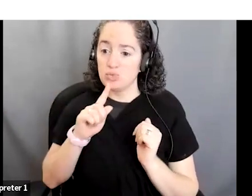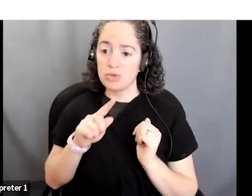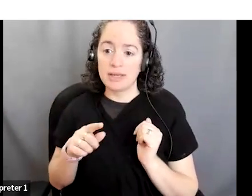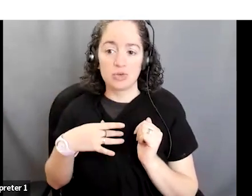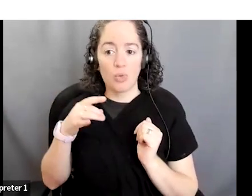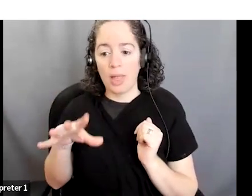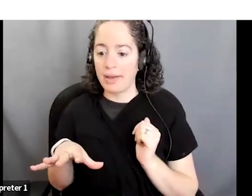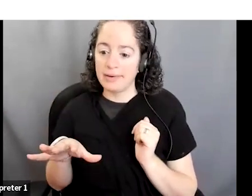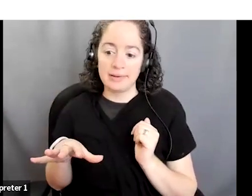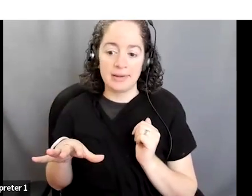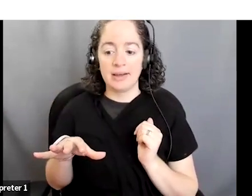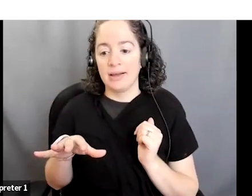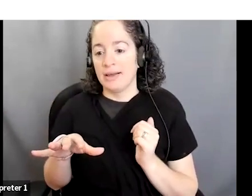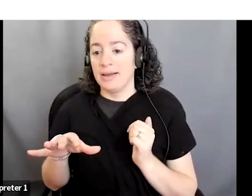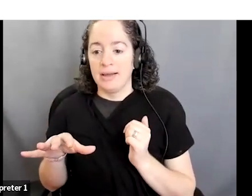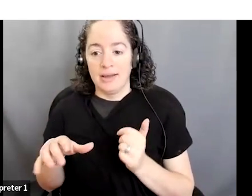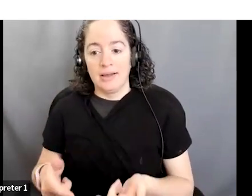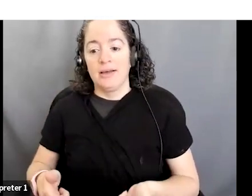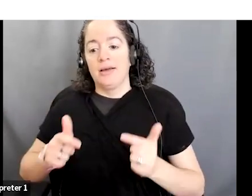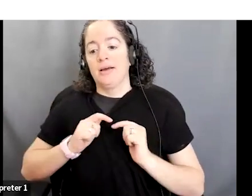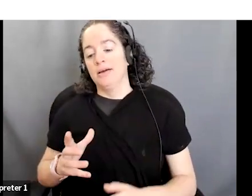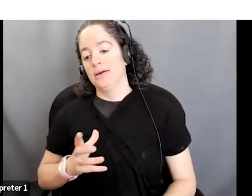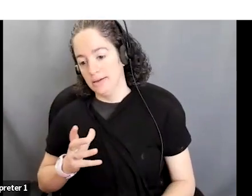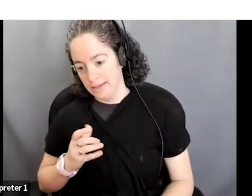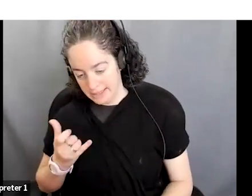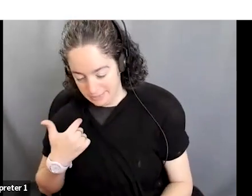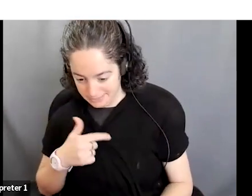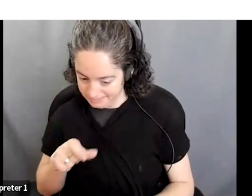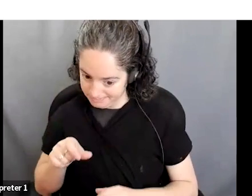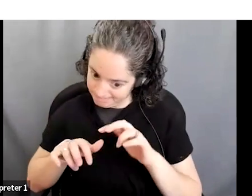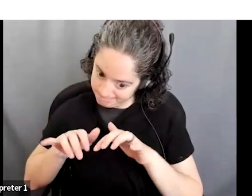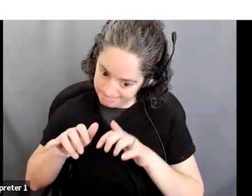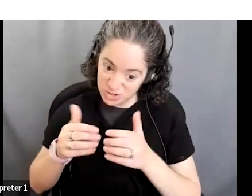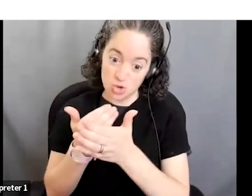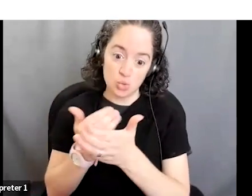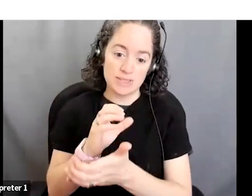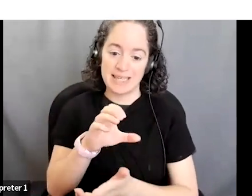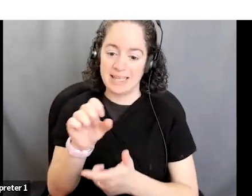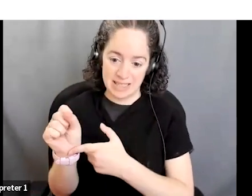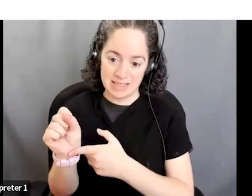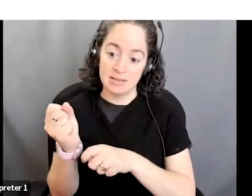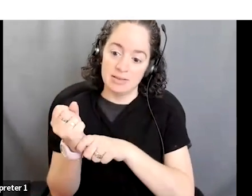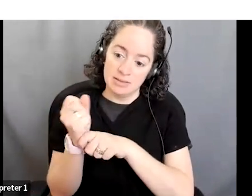a whole bunch of our own CSS to override your plugin CSS that overrode